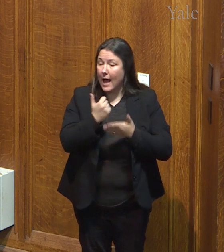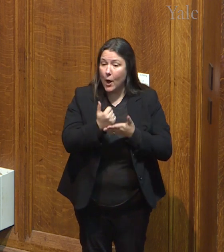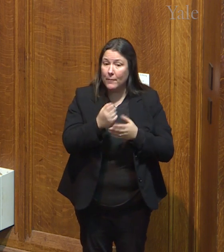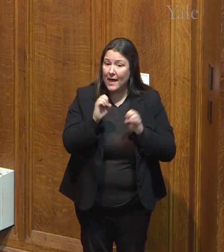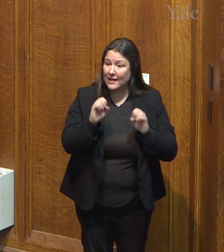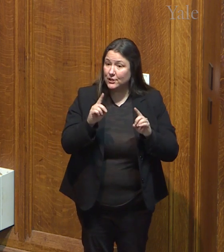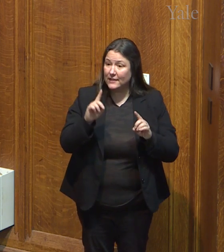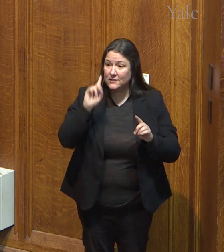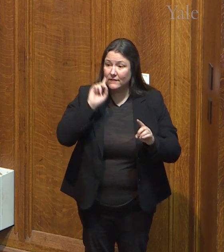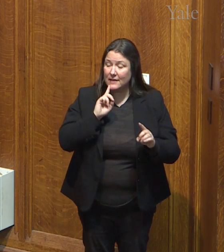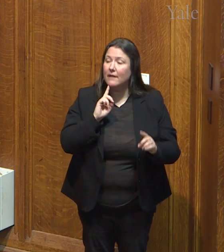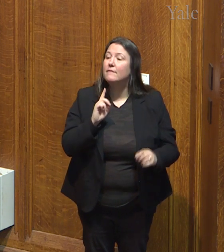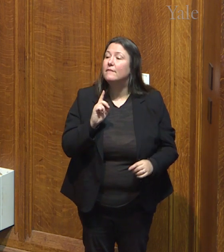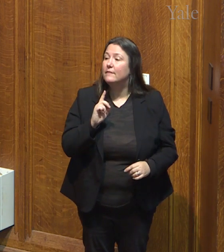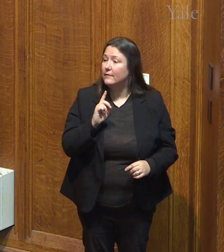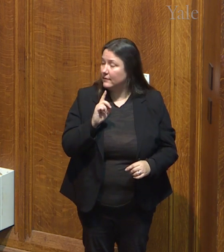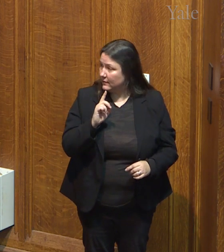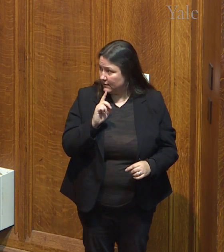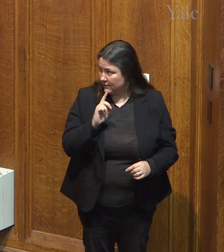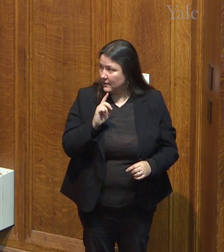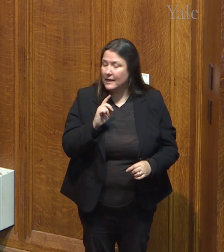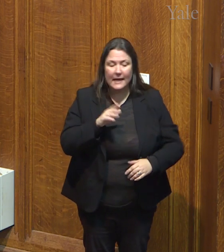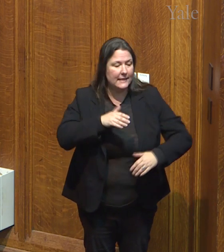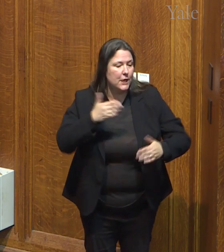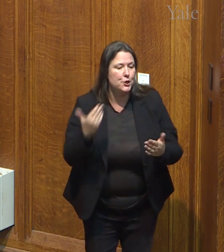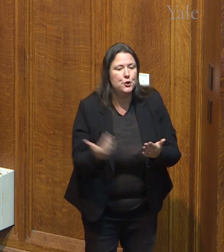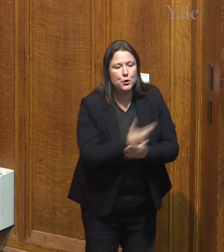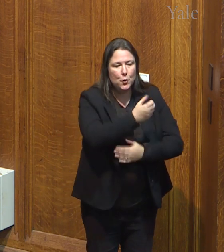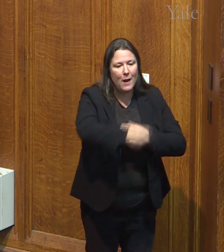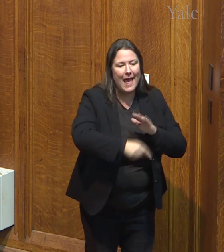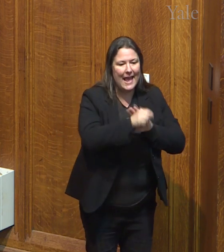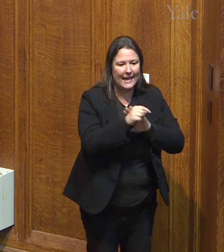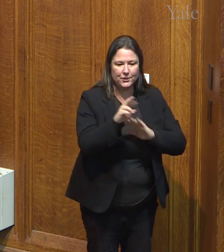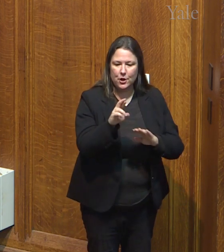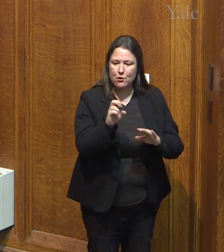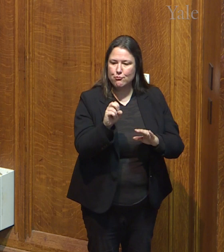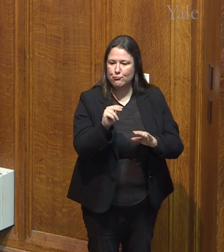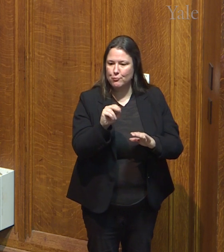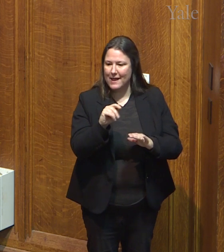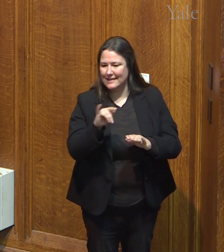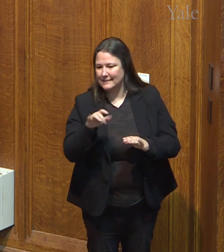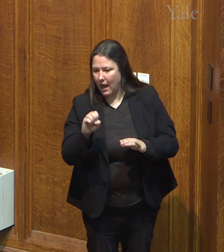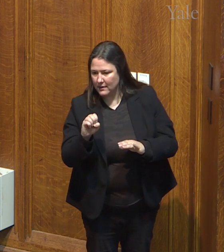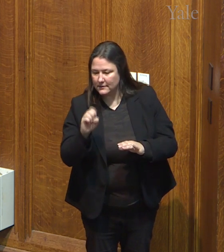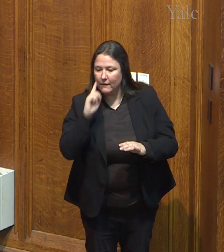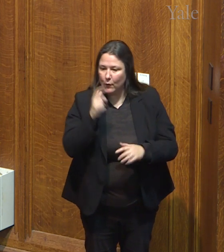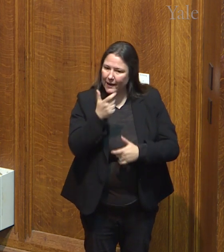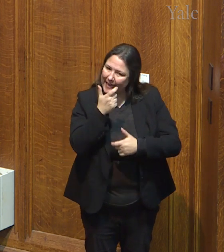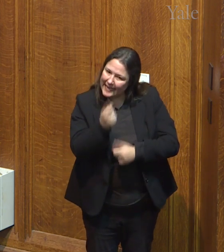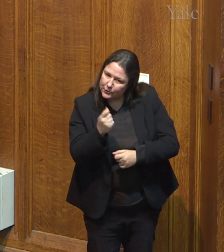They've unquestionably led to a renaissance of linguistic and educational interest in sign languages,